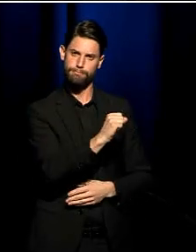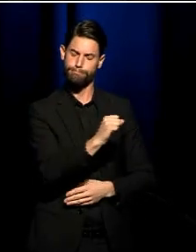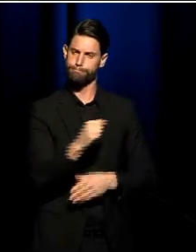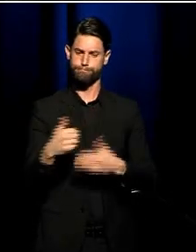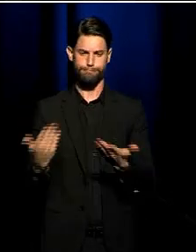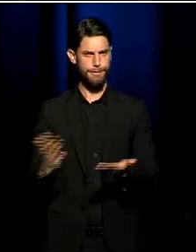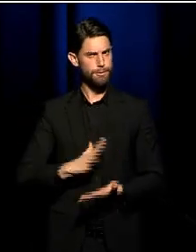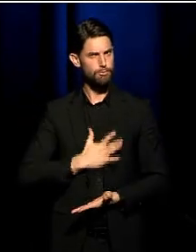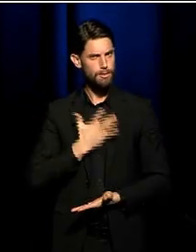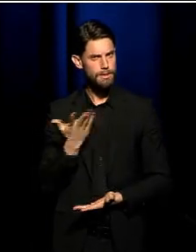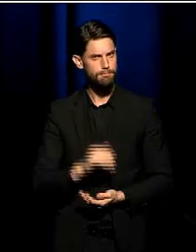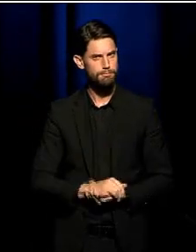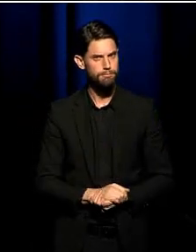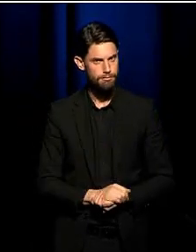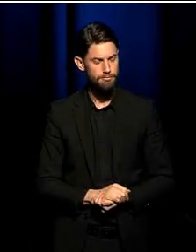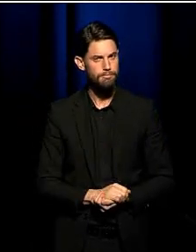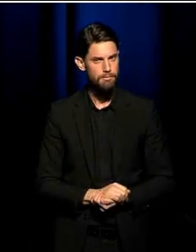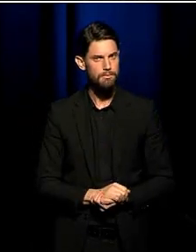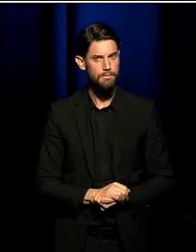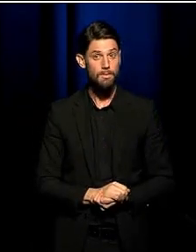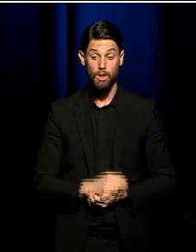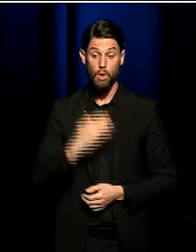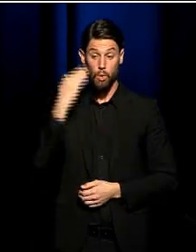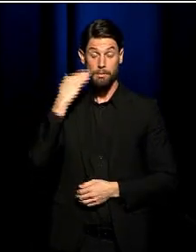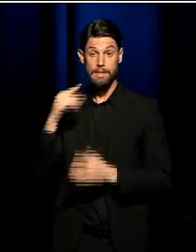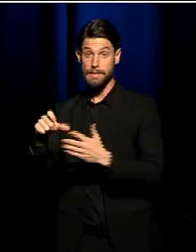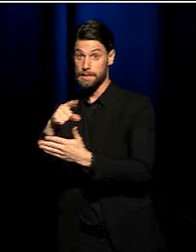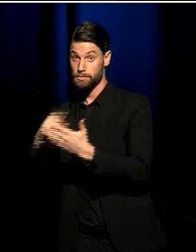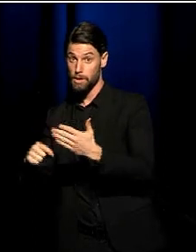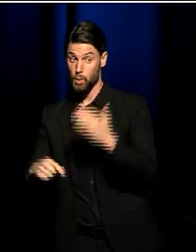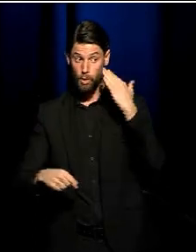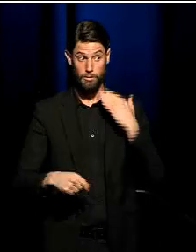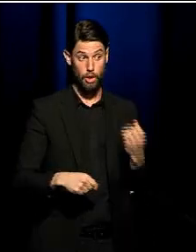Compared to women without disability women with a disability or long-term